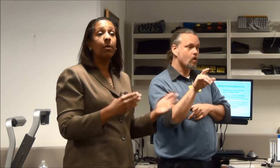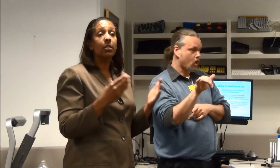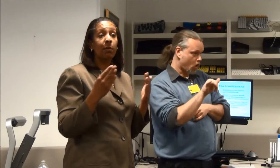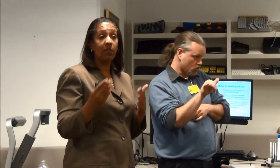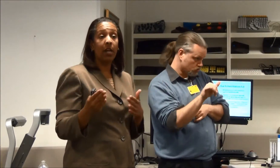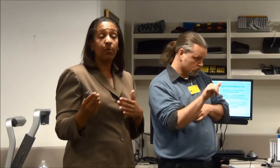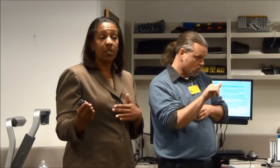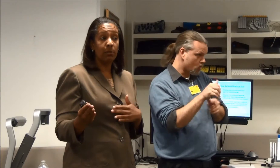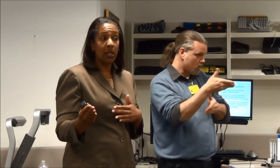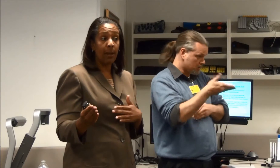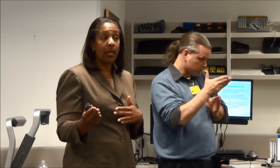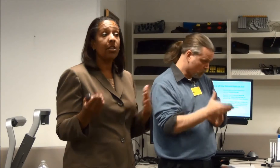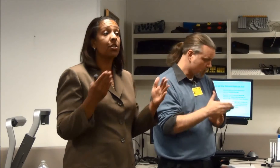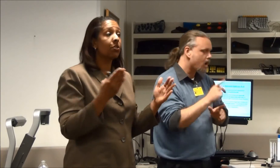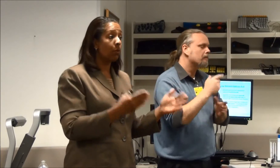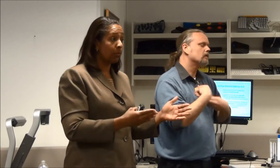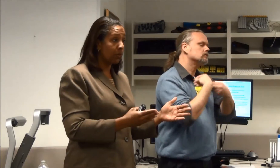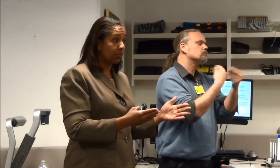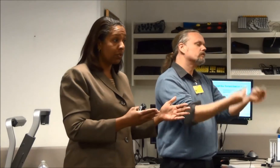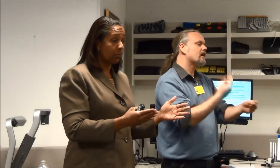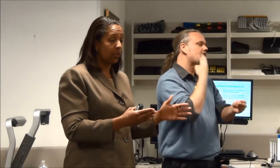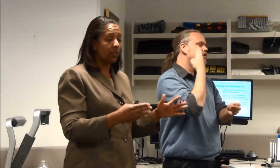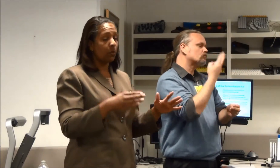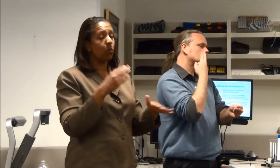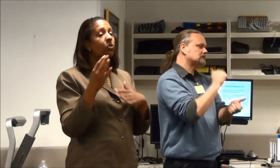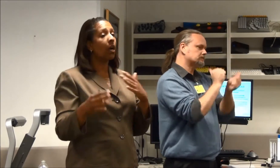must provide reasonable accommodations to employees with disabilities, and we'll talk